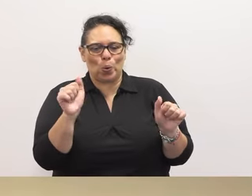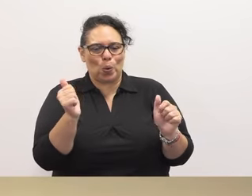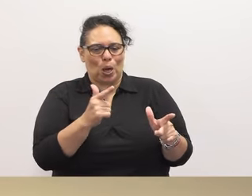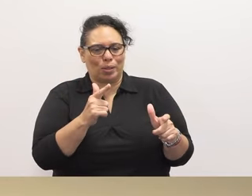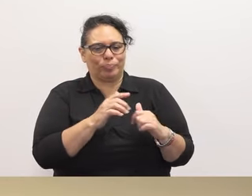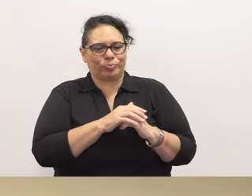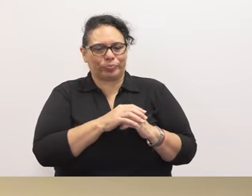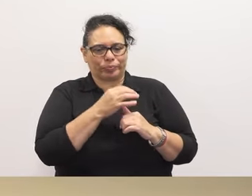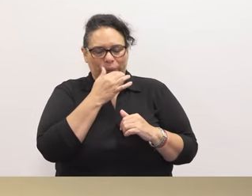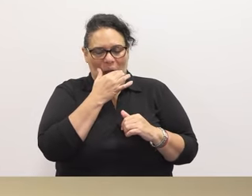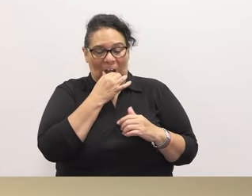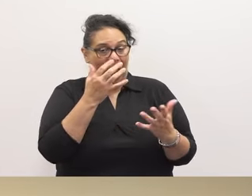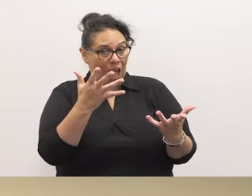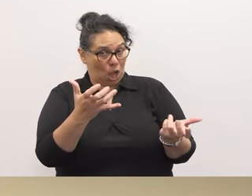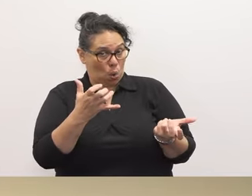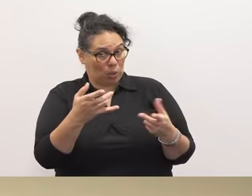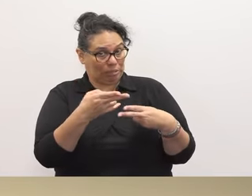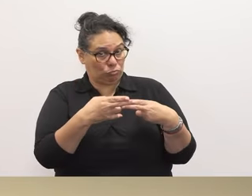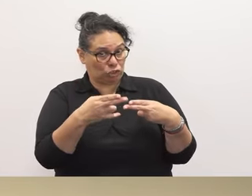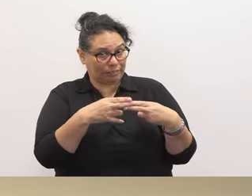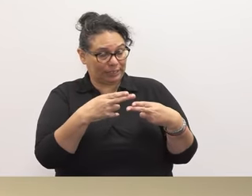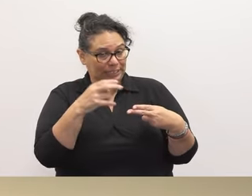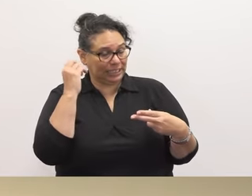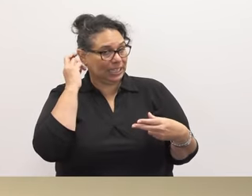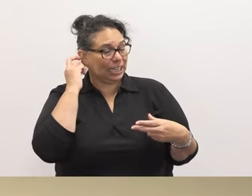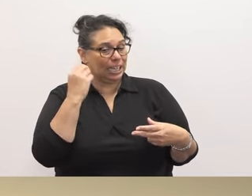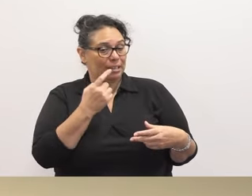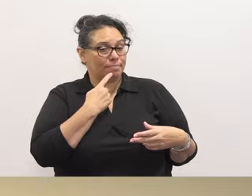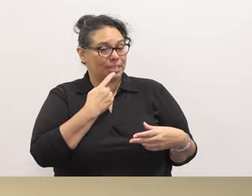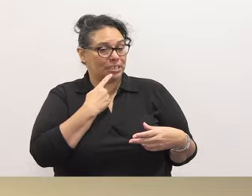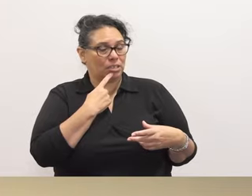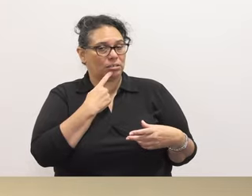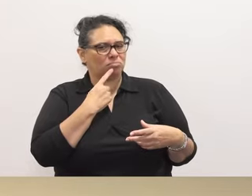So I wanna just briefly make sure we're all on the same page.